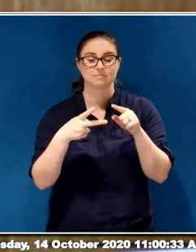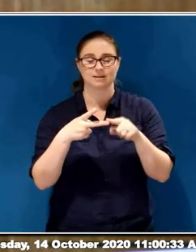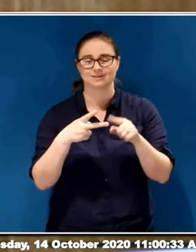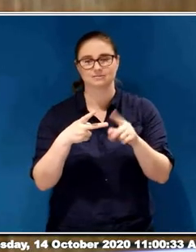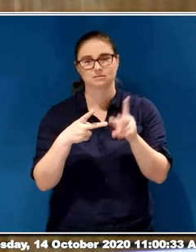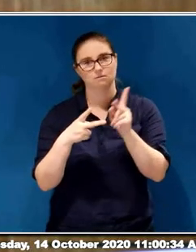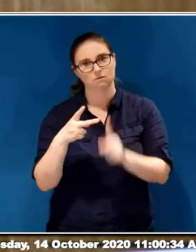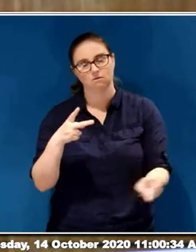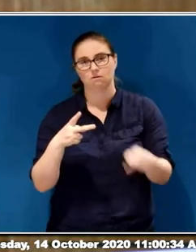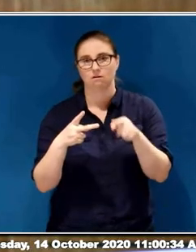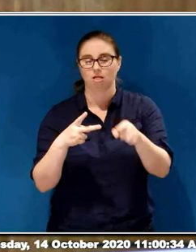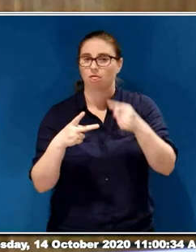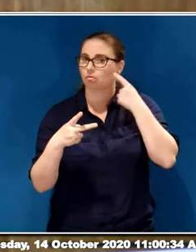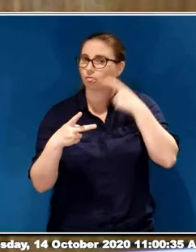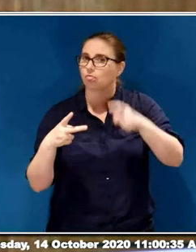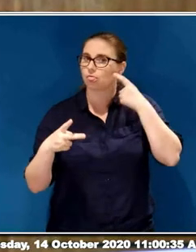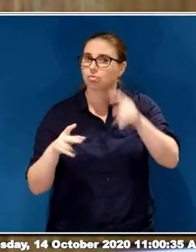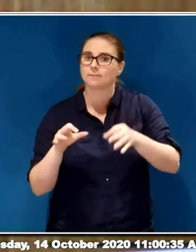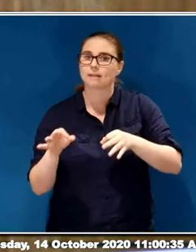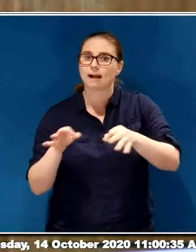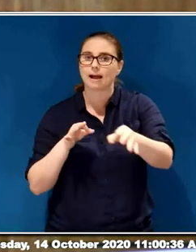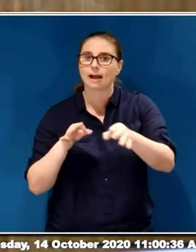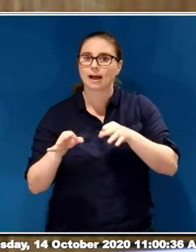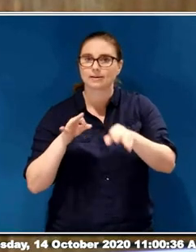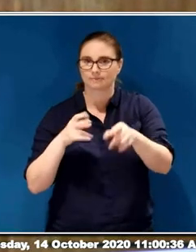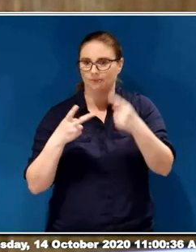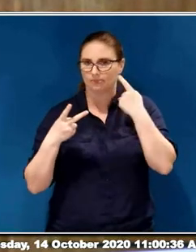She didn't understand the function of Kobe's behaviour.